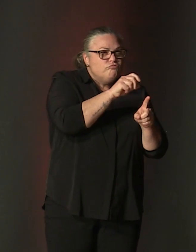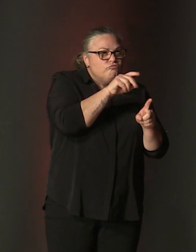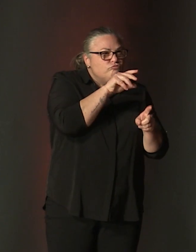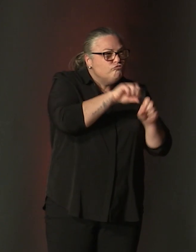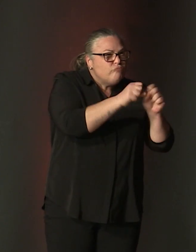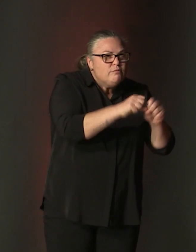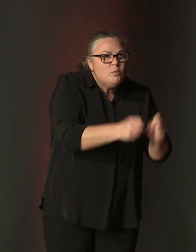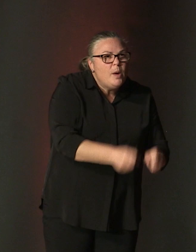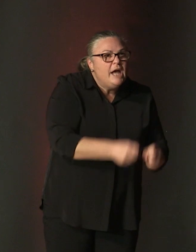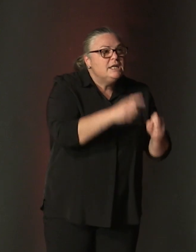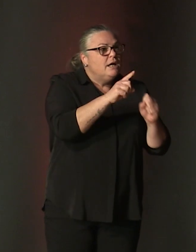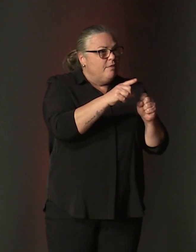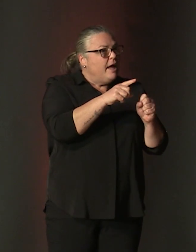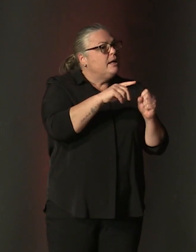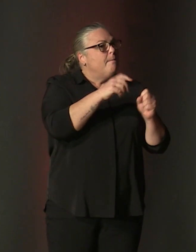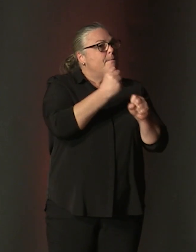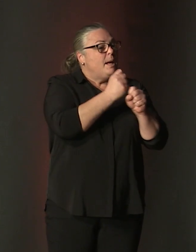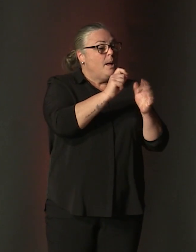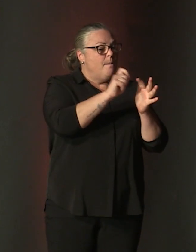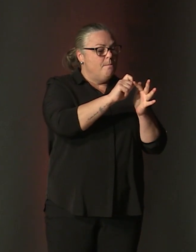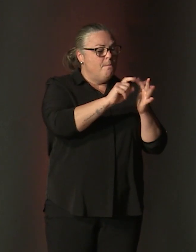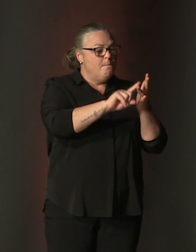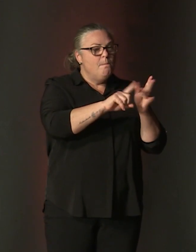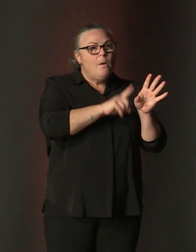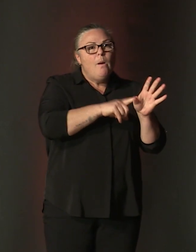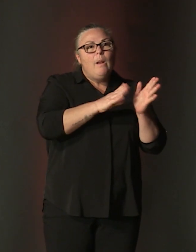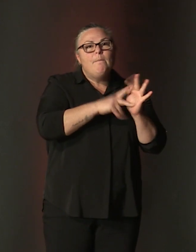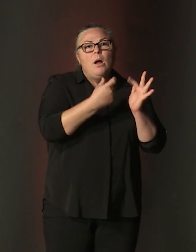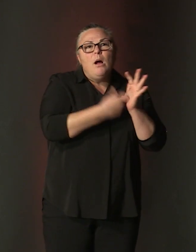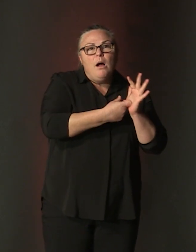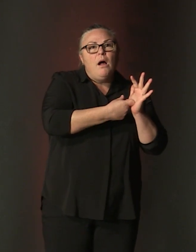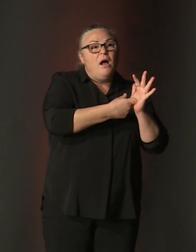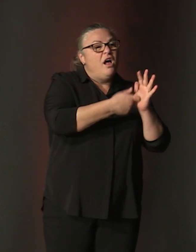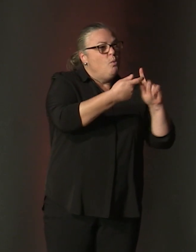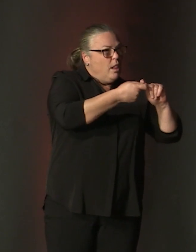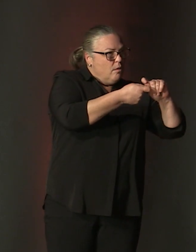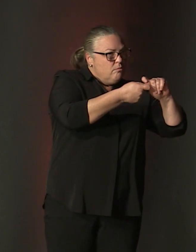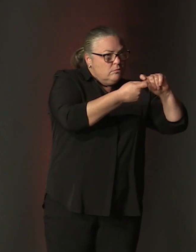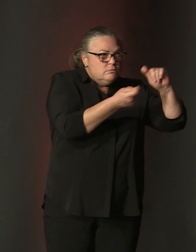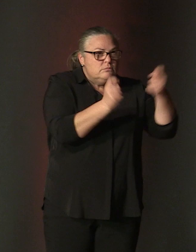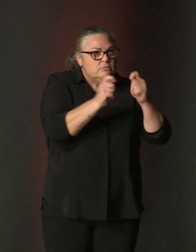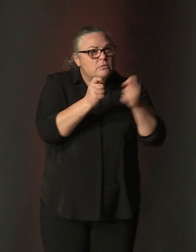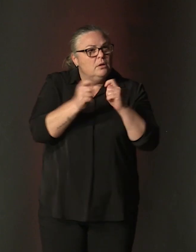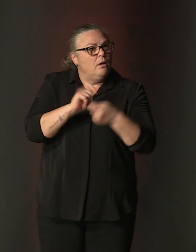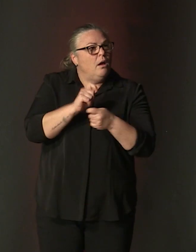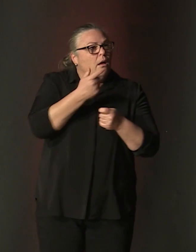We use those enzymes to cut these polymers into small monomers